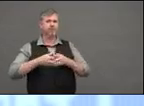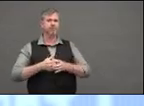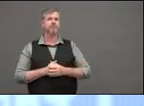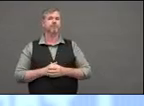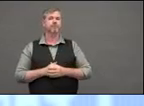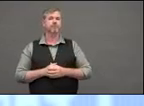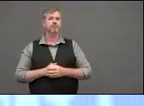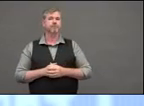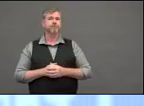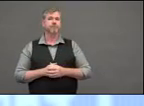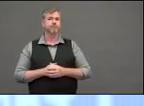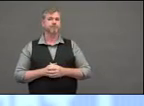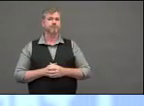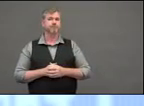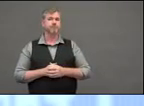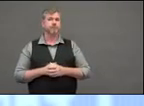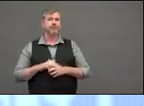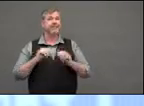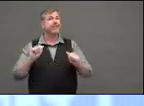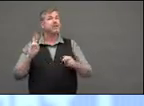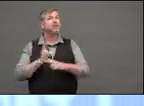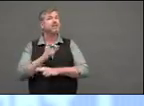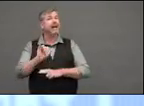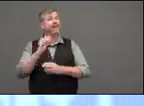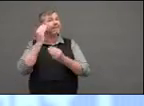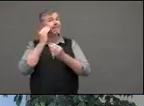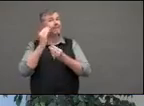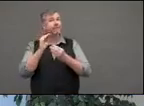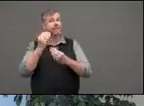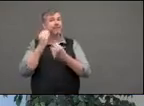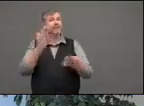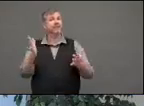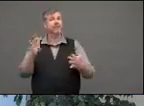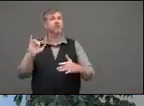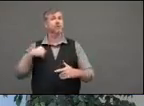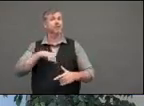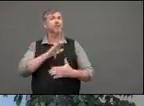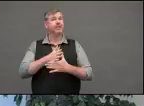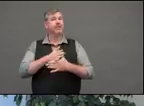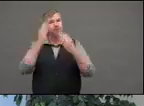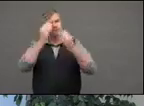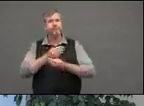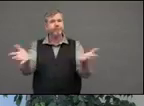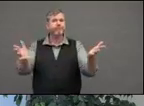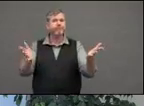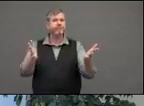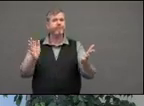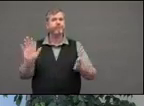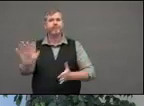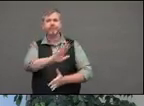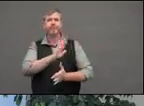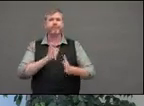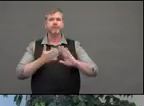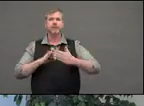could be very resourceful. first we want to let you know that prior to our broadcast we removed our face